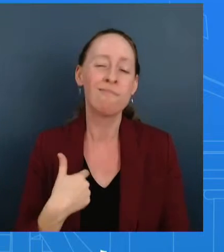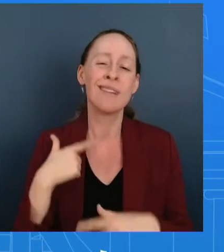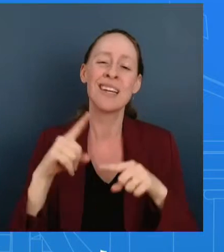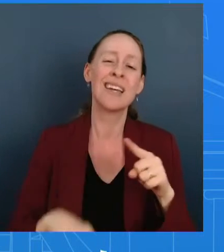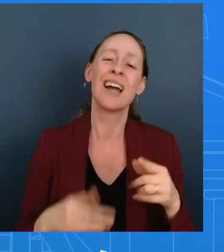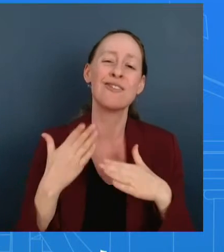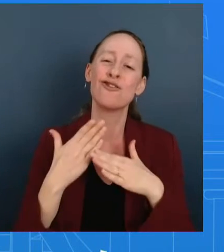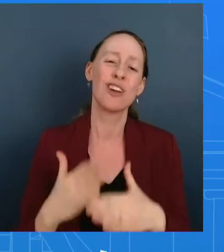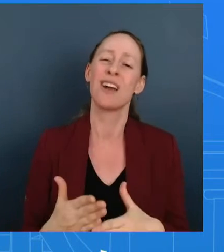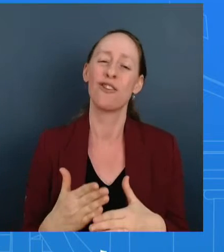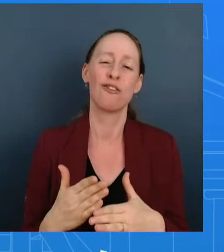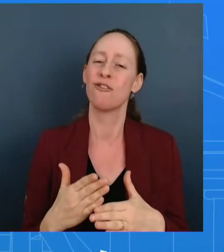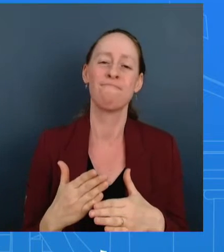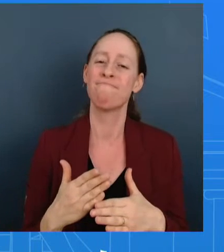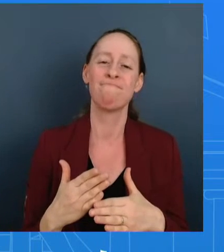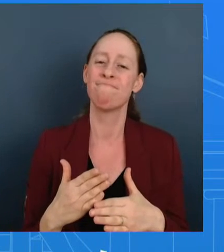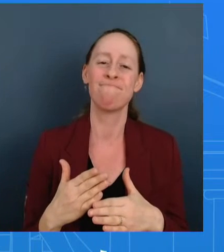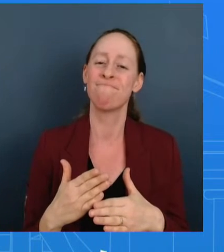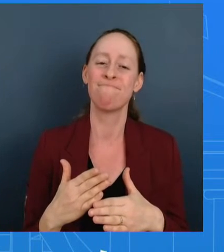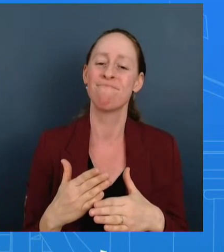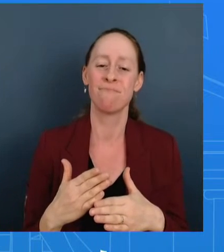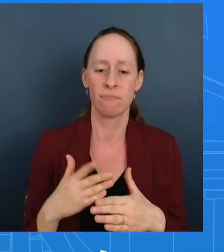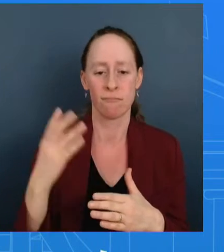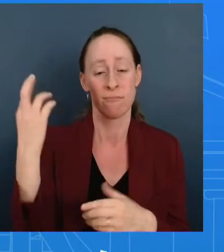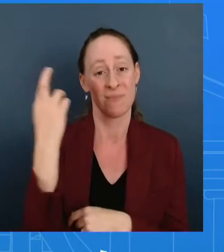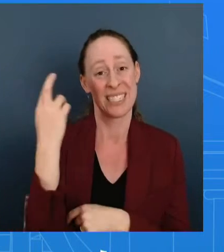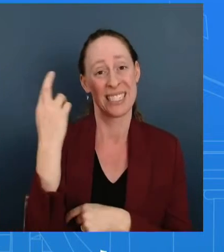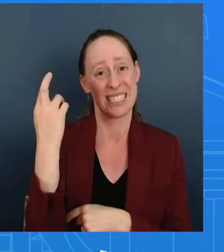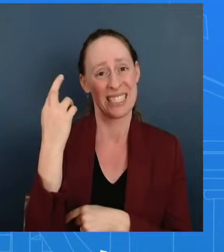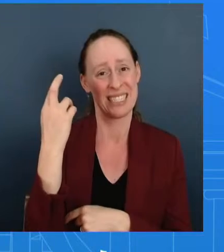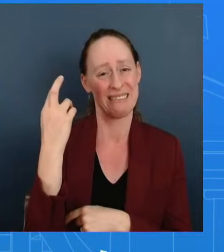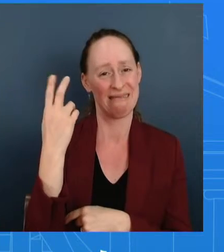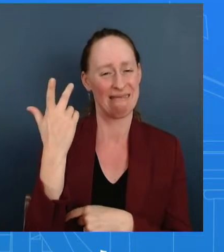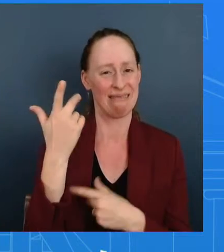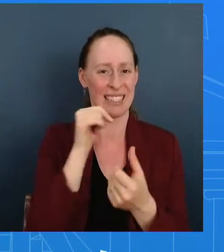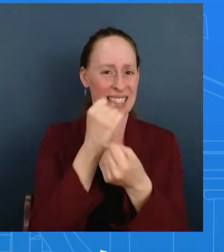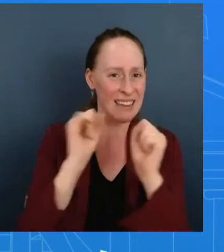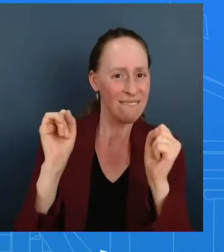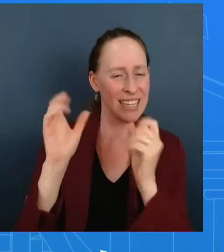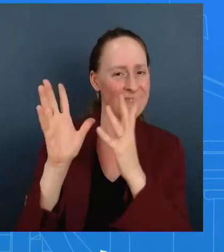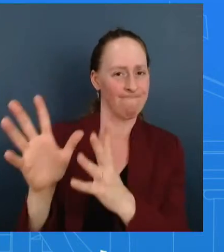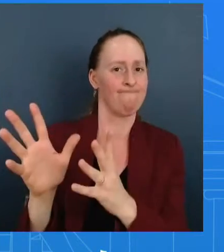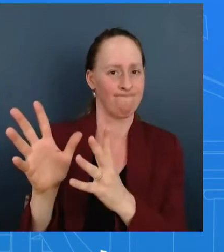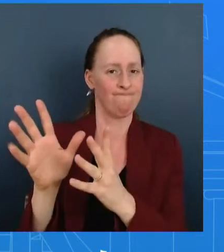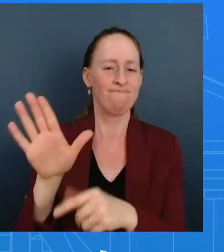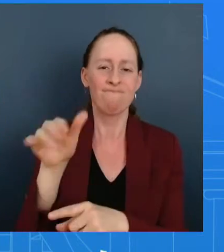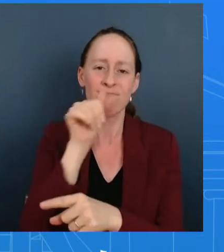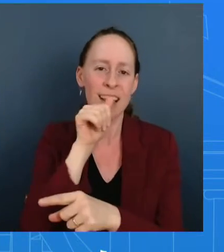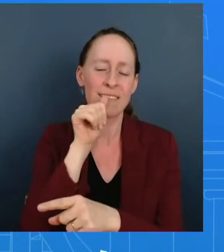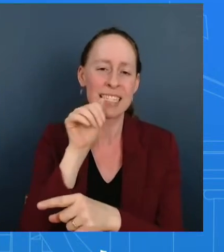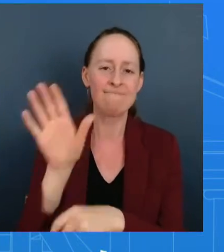We have to give people a measure -- The Press: Would you ask the president -- Ms. Jean-Pierre: -- of privacy. The Press: -- if he would waive some of his records and make those public? Ms. Jean-Pierre: Well, I don't know how all of that works.